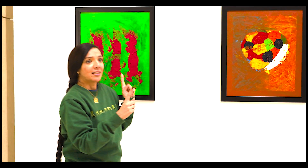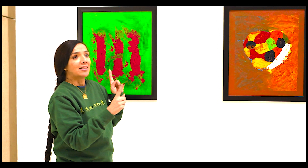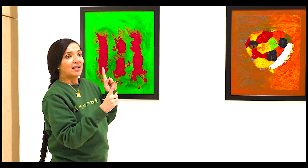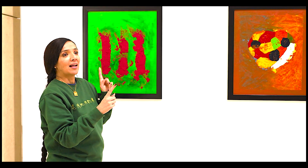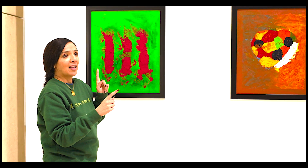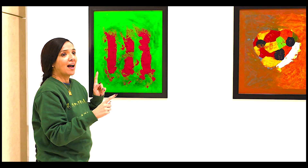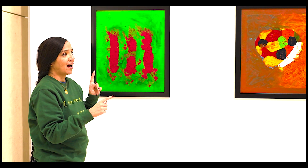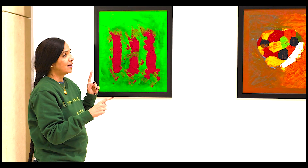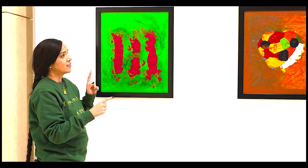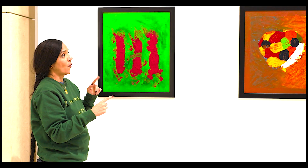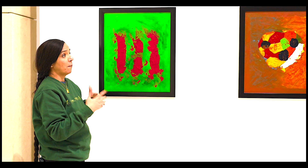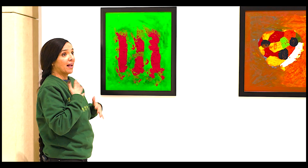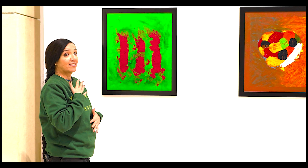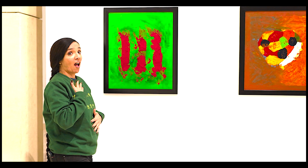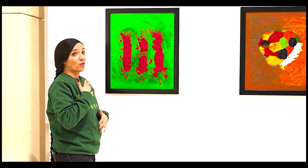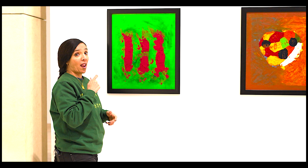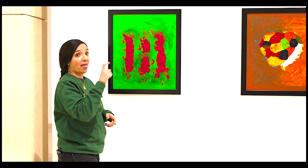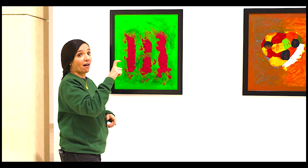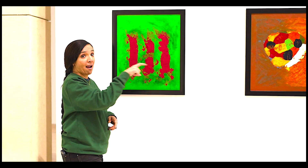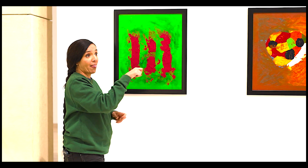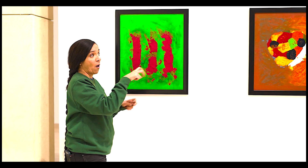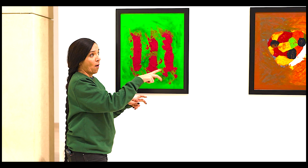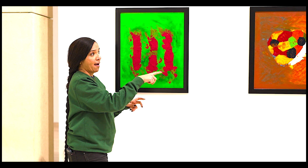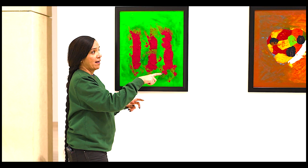I really love doing that because of the colors involved.